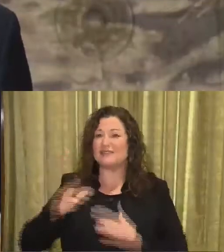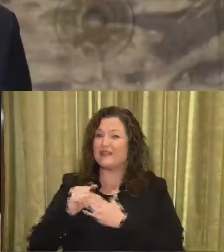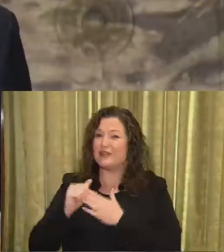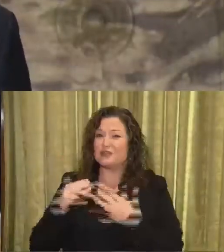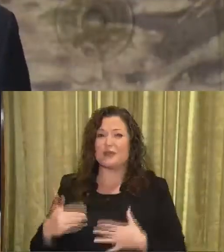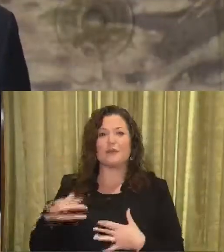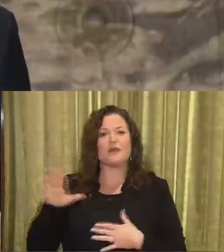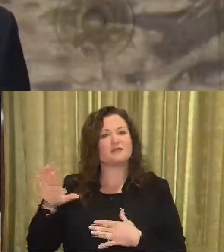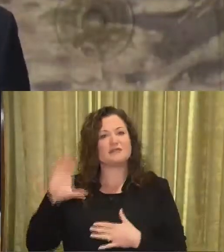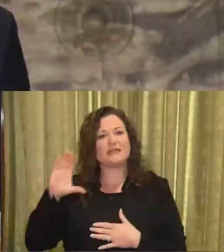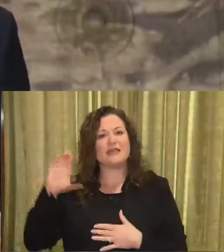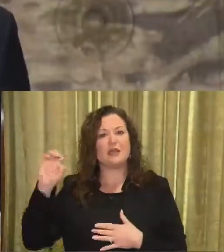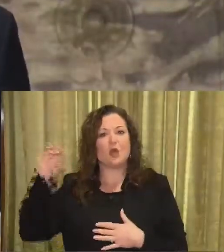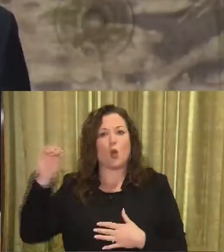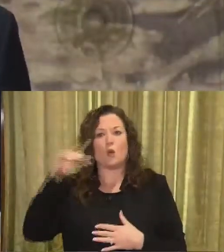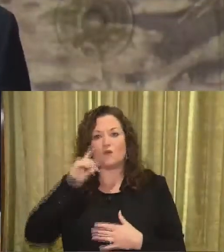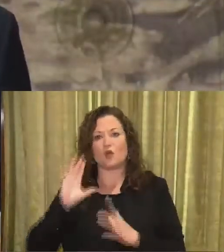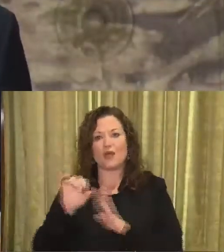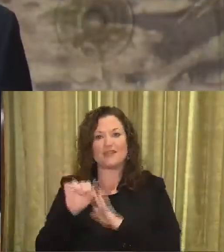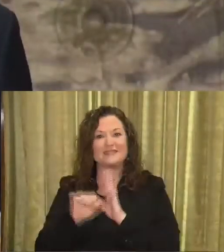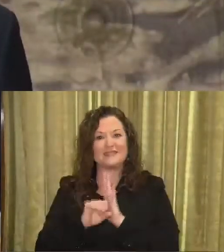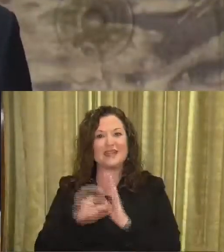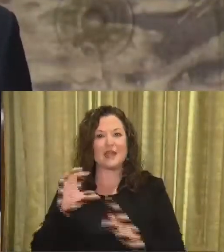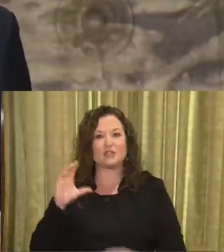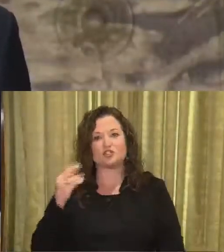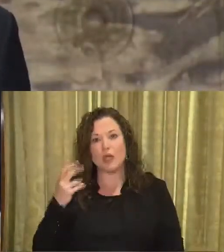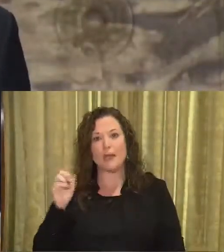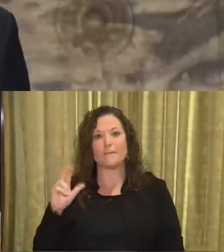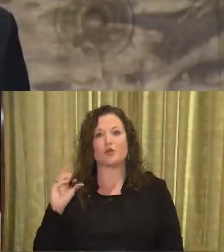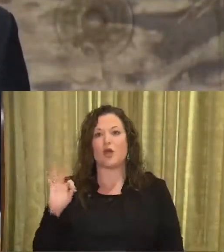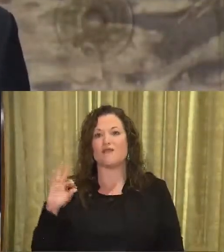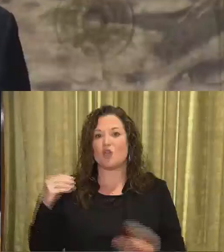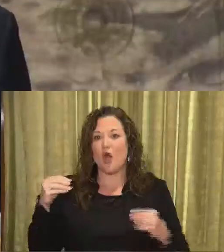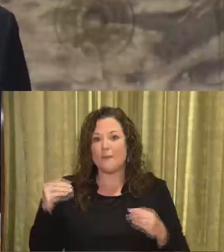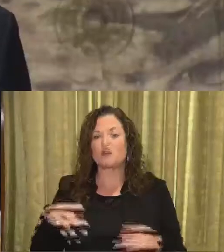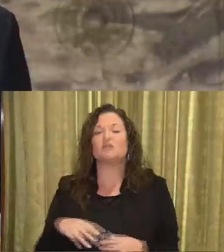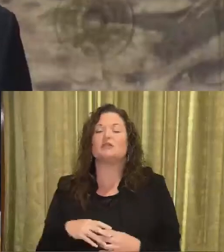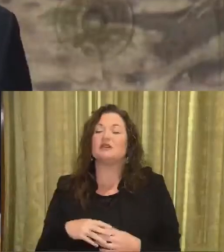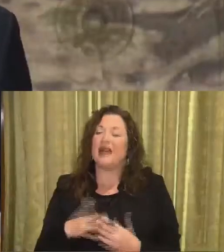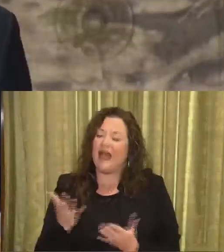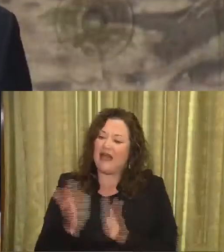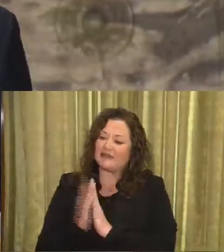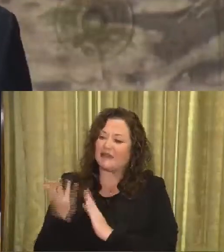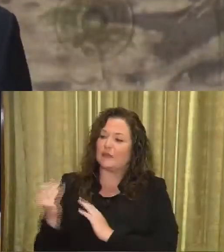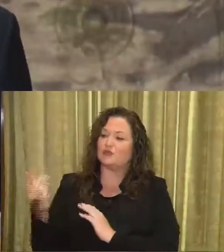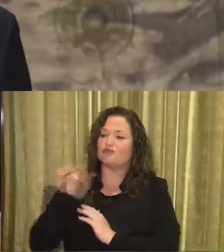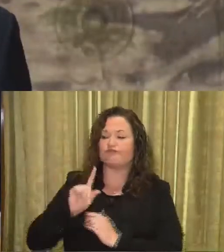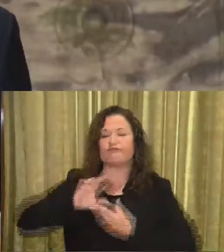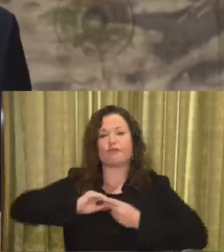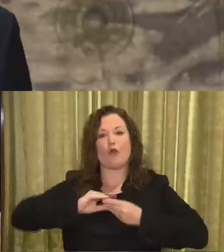and I've asked him to come today to address this issue. Then I want to come back and talk